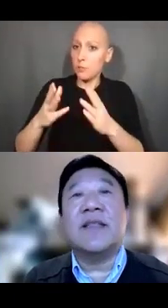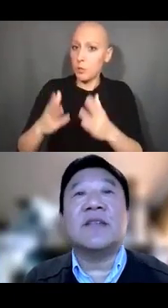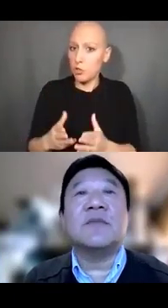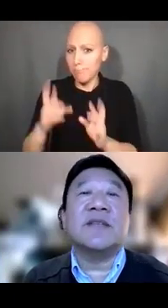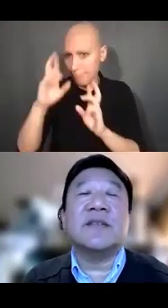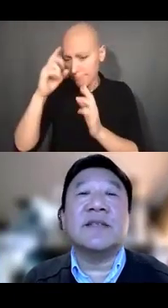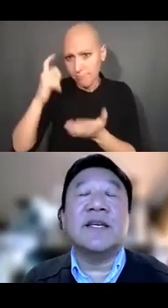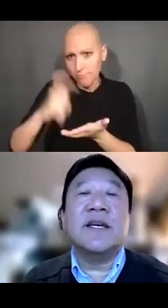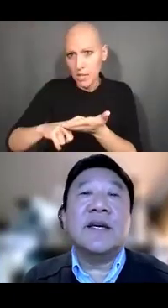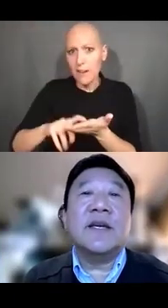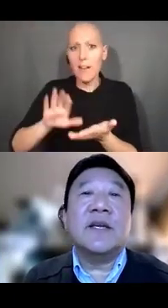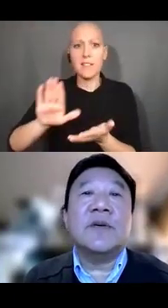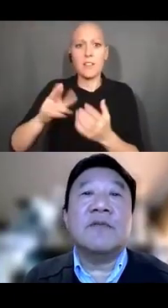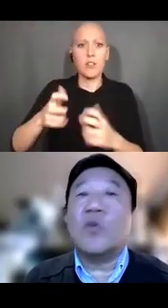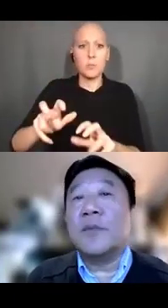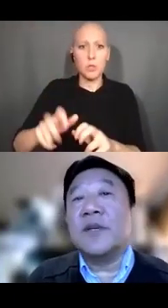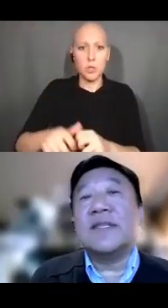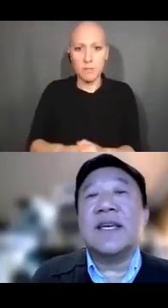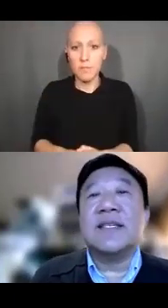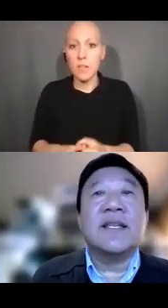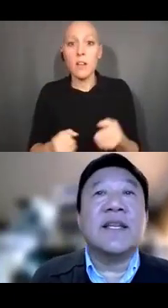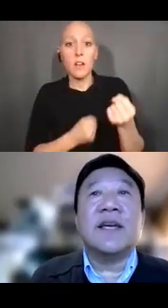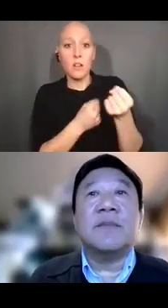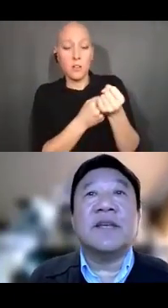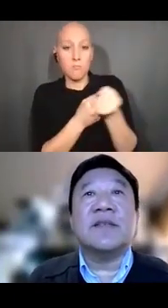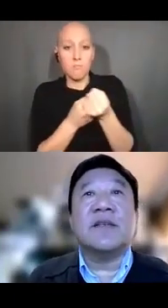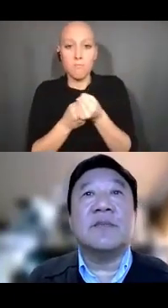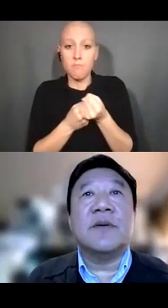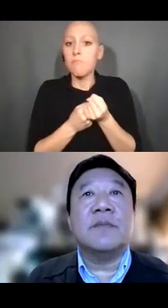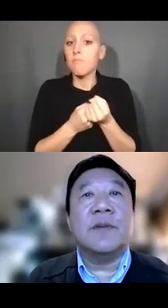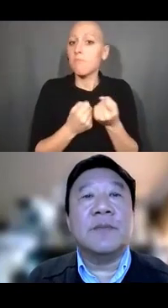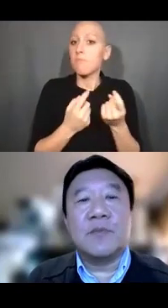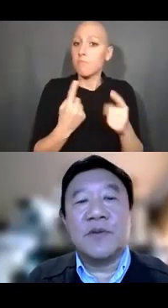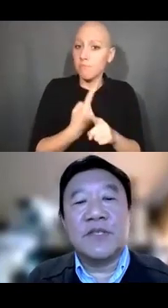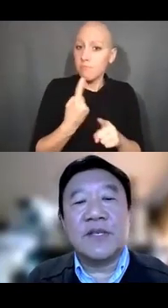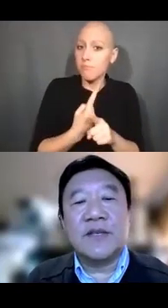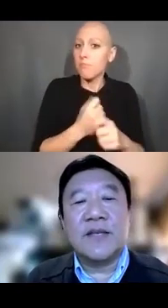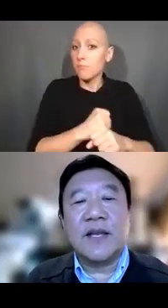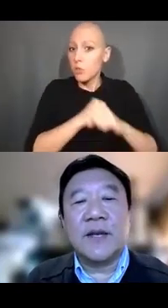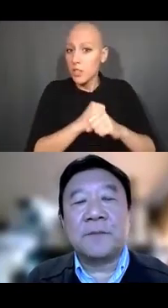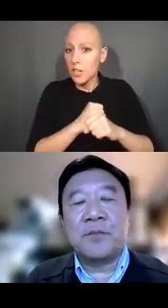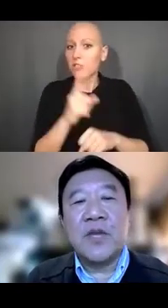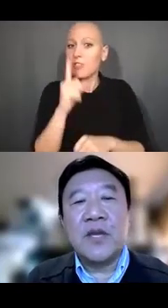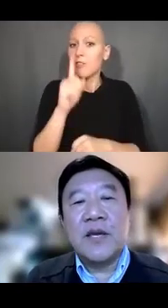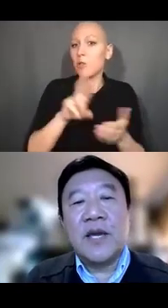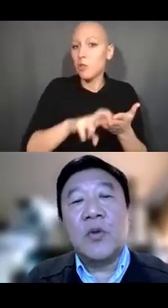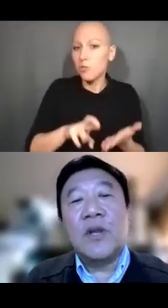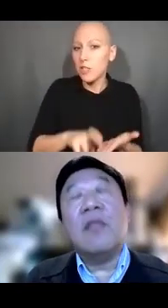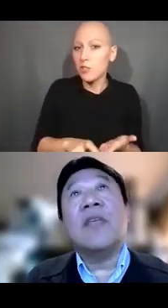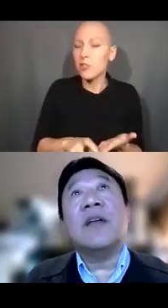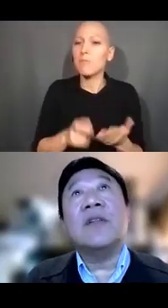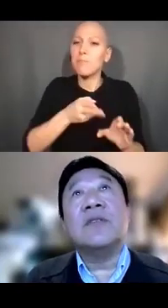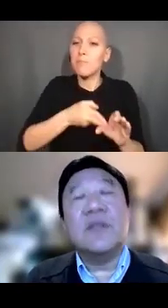that's basically informed consent and the like, basically people's privacy and the like. And one other thing I'll note to you